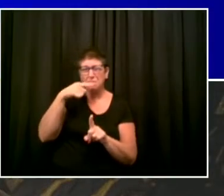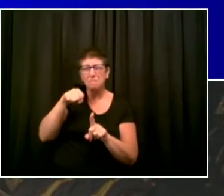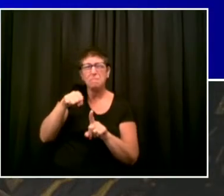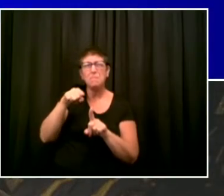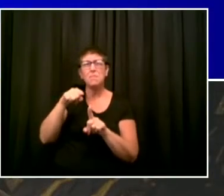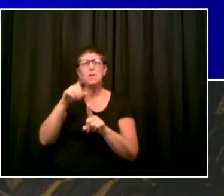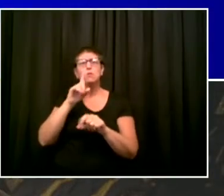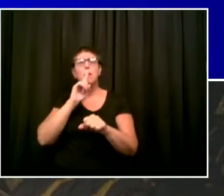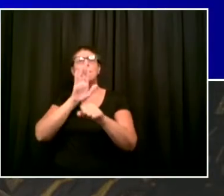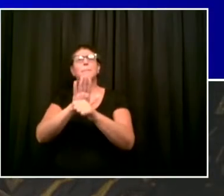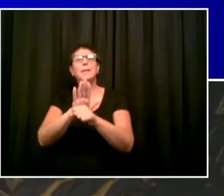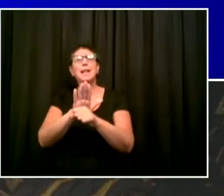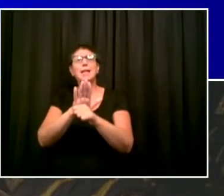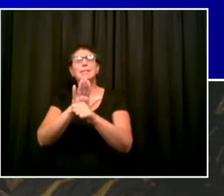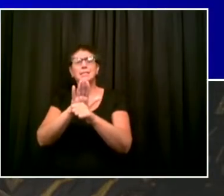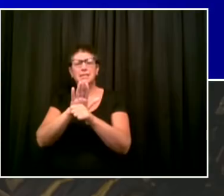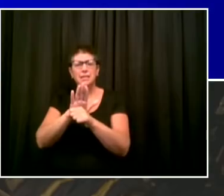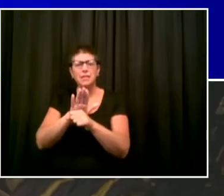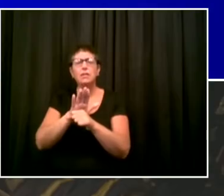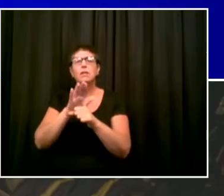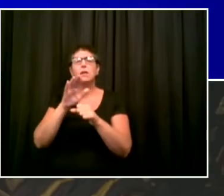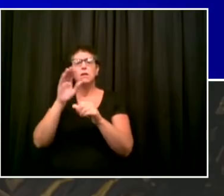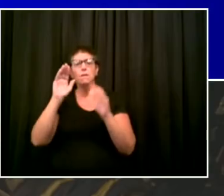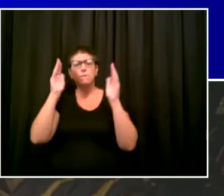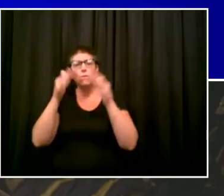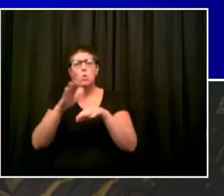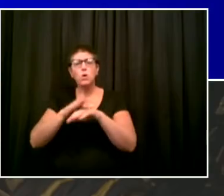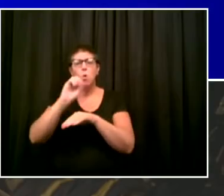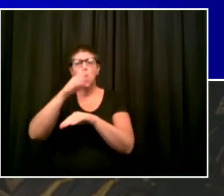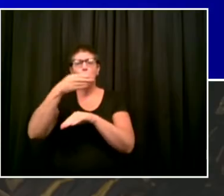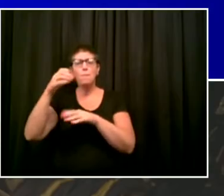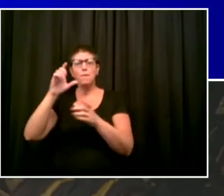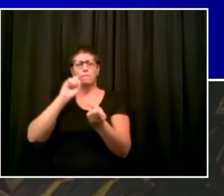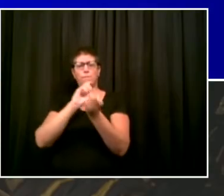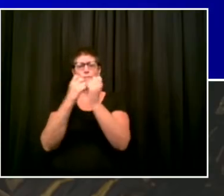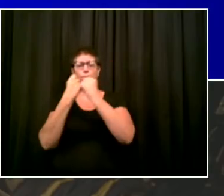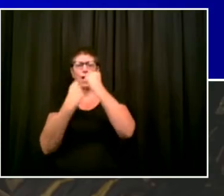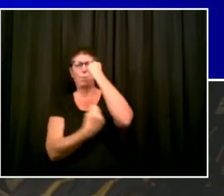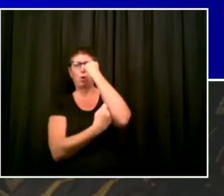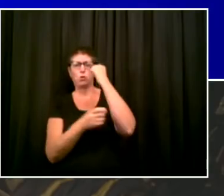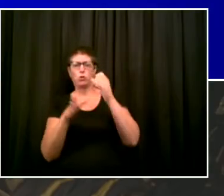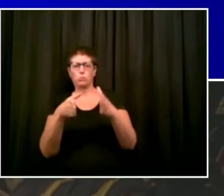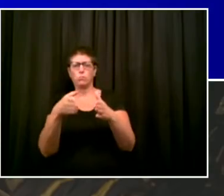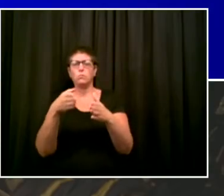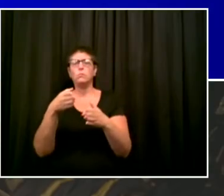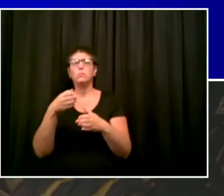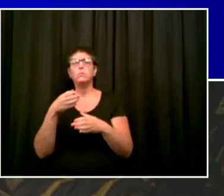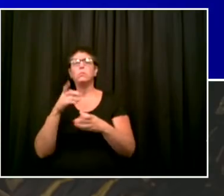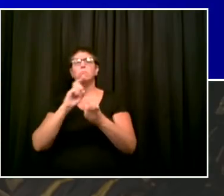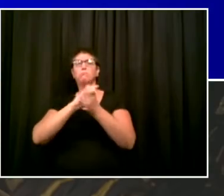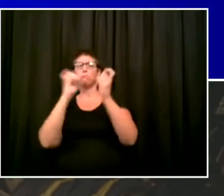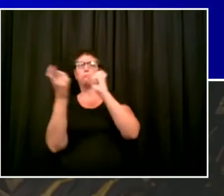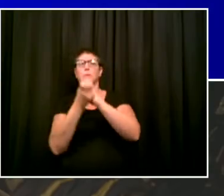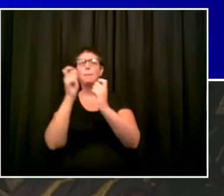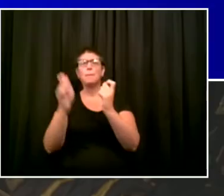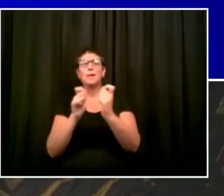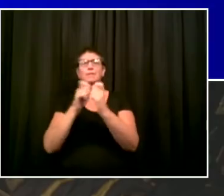FOUNDATION, TO CONSIDER TAKING A PLEDGE, WHICH WOULD FOS CUON CONTINUED REFORM IN CRIMINAL